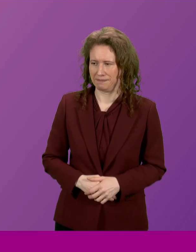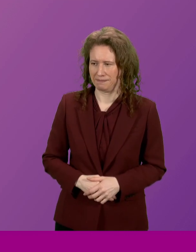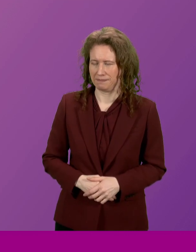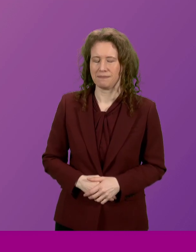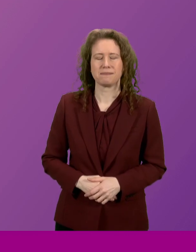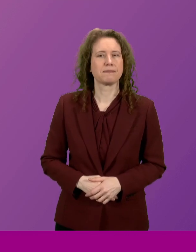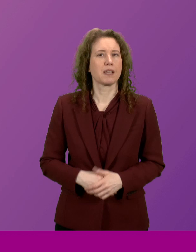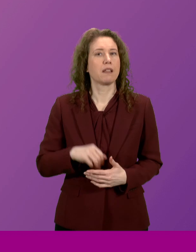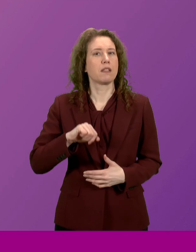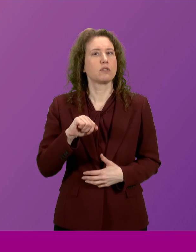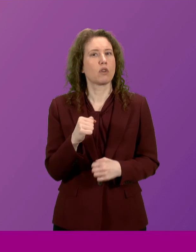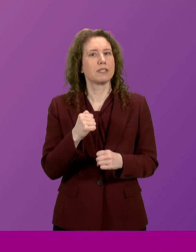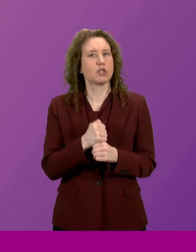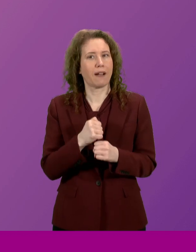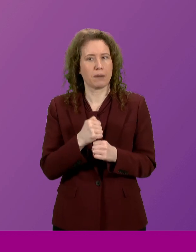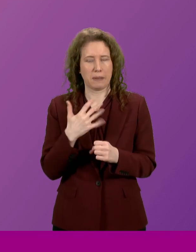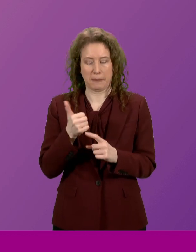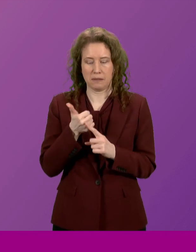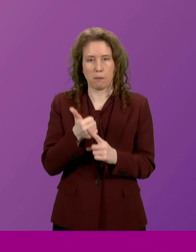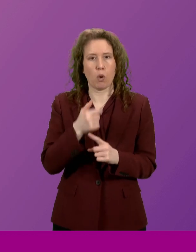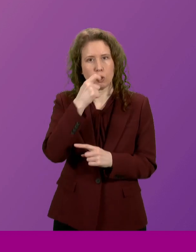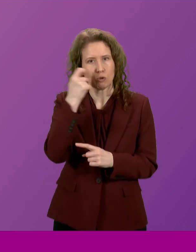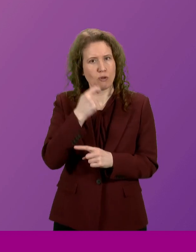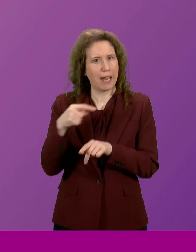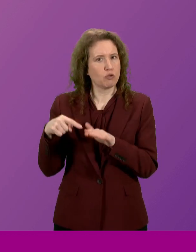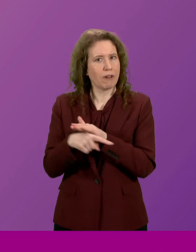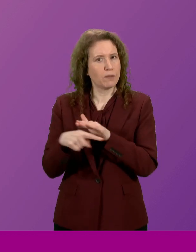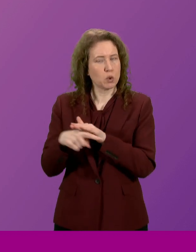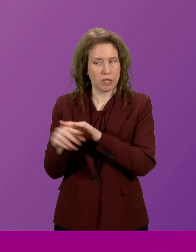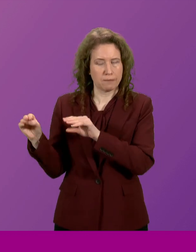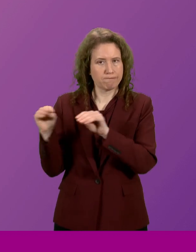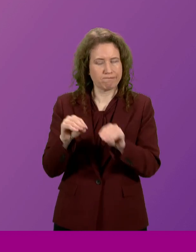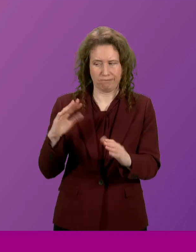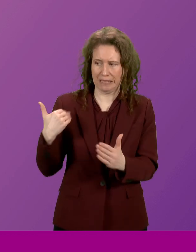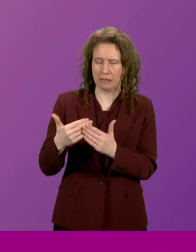The Scottish Government has supported Ukrainian refugees since the beginning